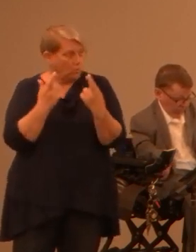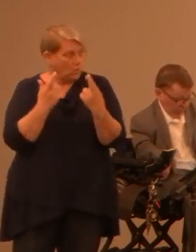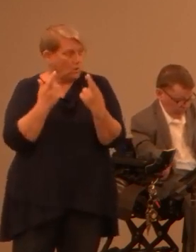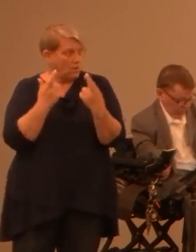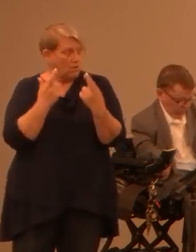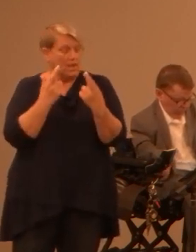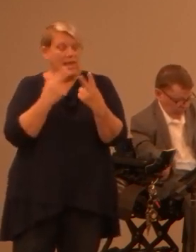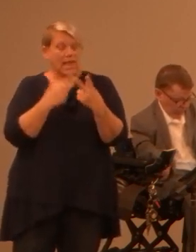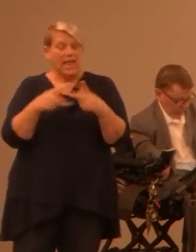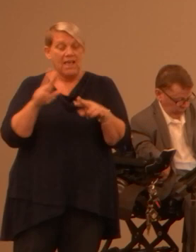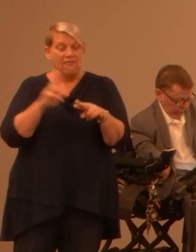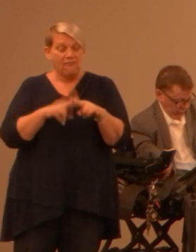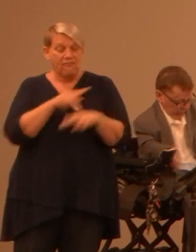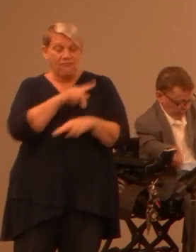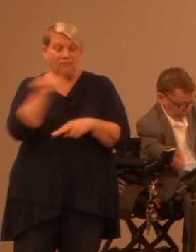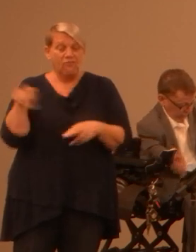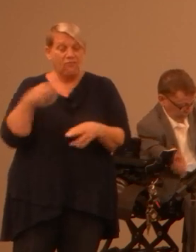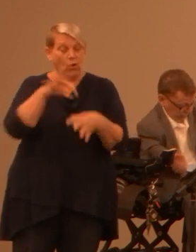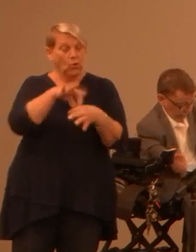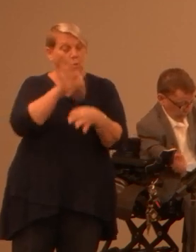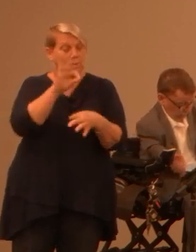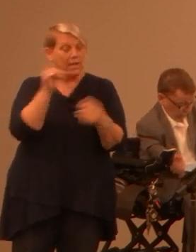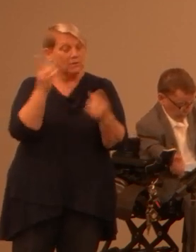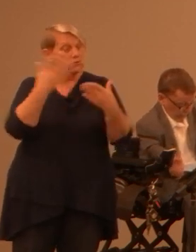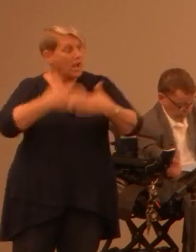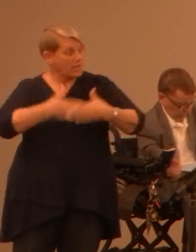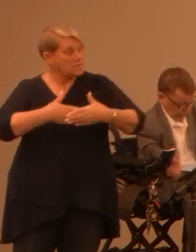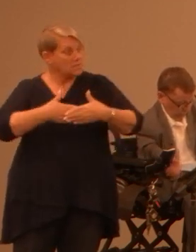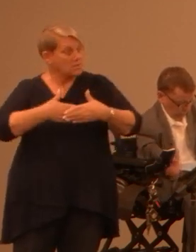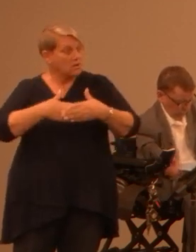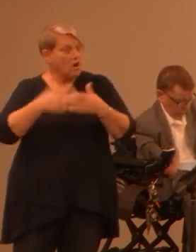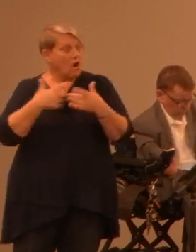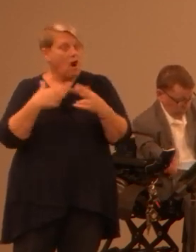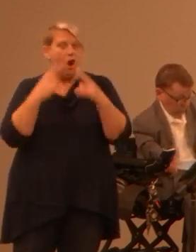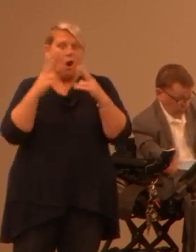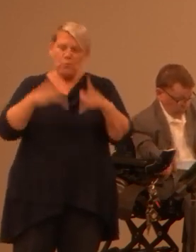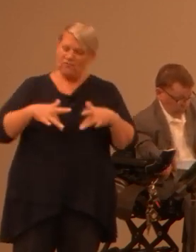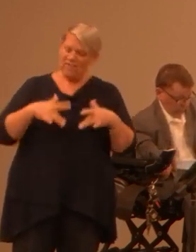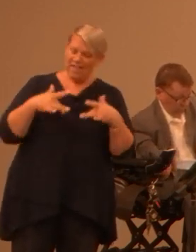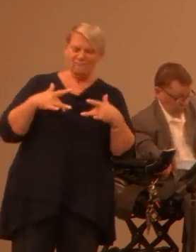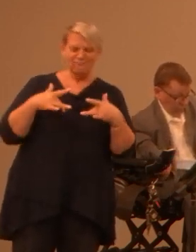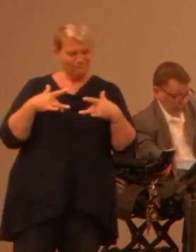were nominated tonight, I hope that you feel a sense of real ownership